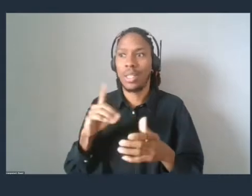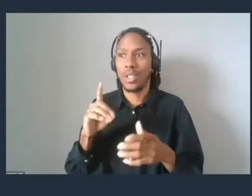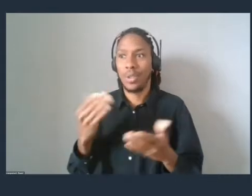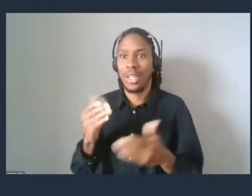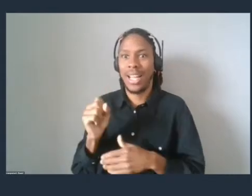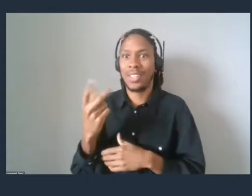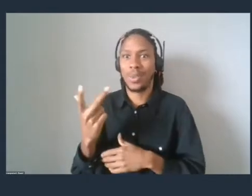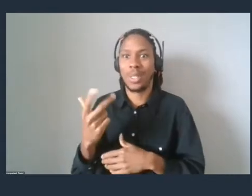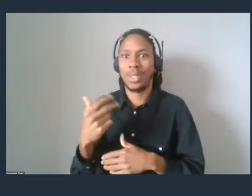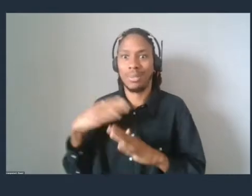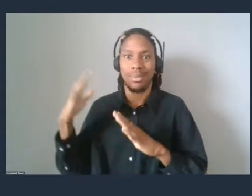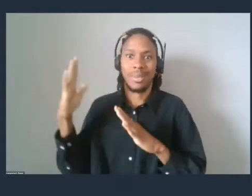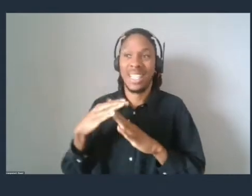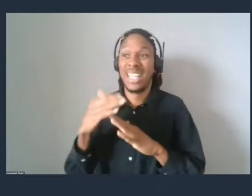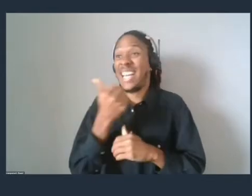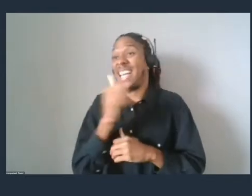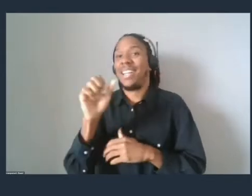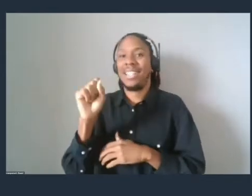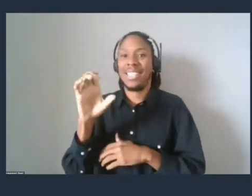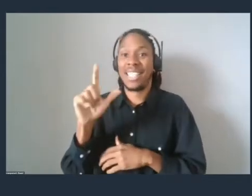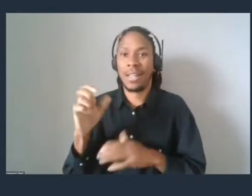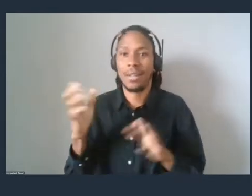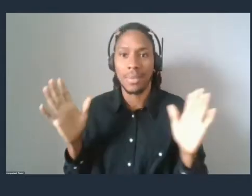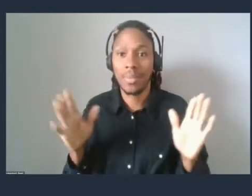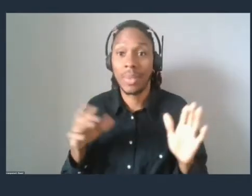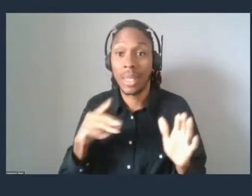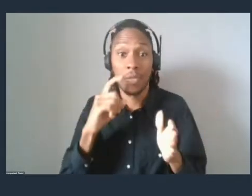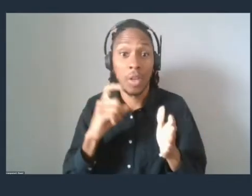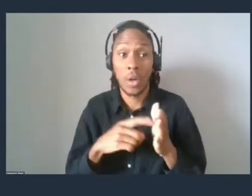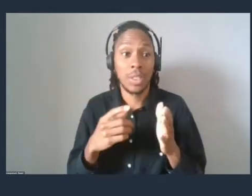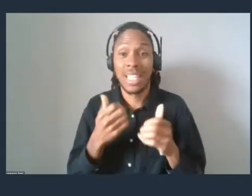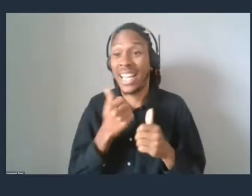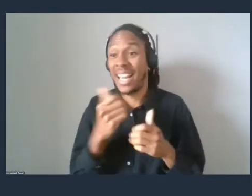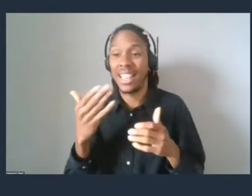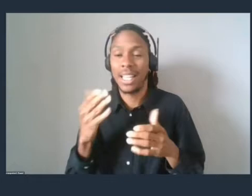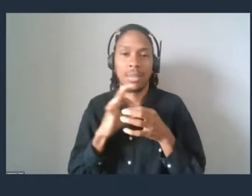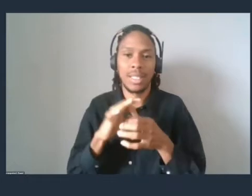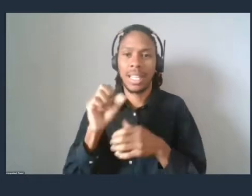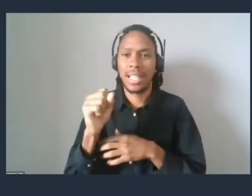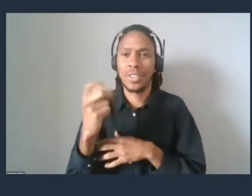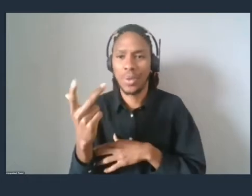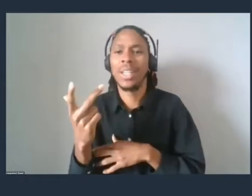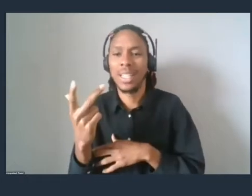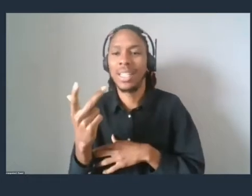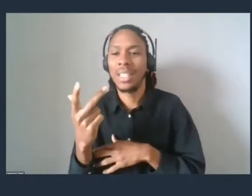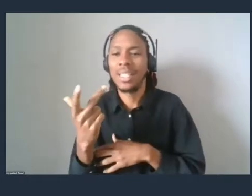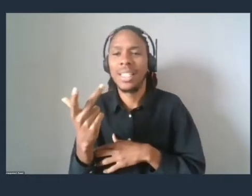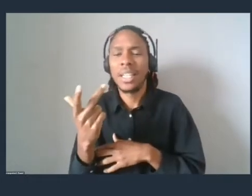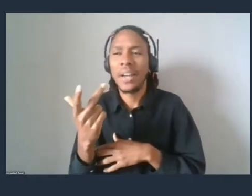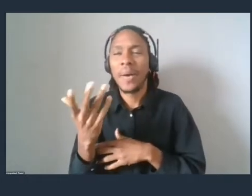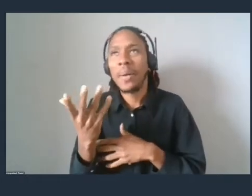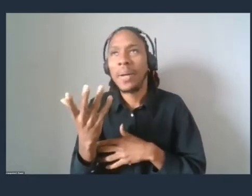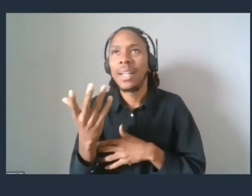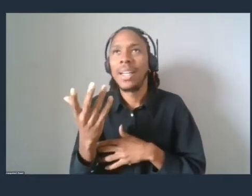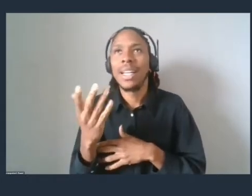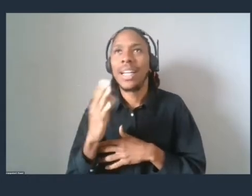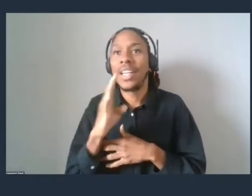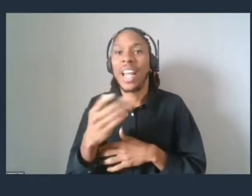At any scale you notice, if you look at anything with S3, you notice that there's never, you never tell S3 how many gigabytes